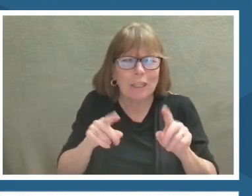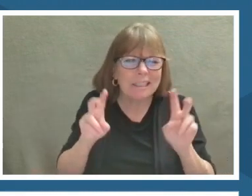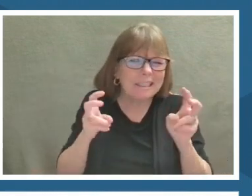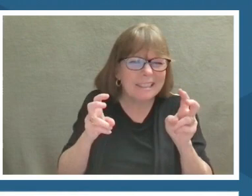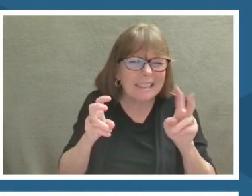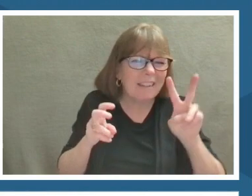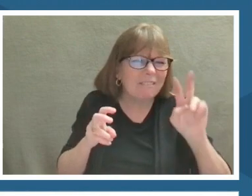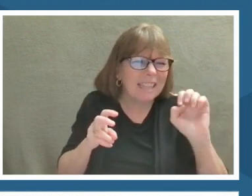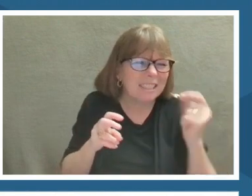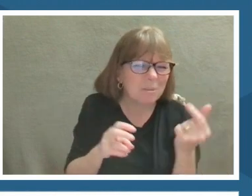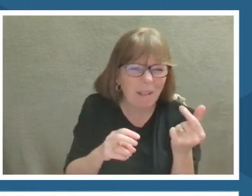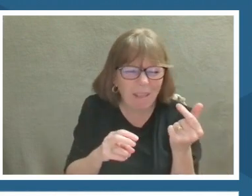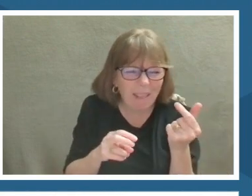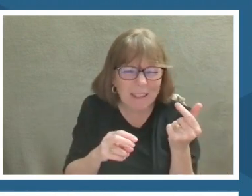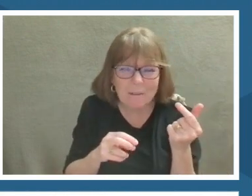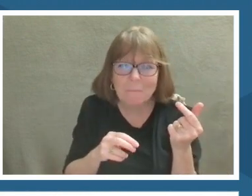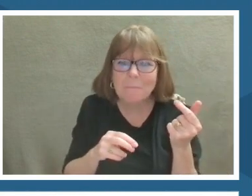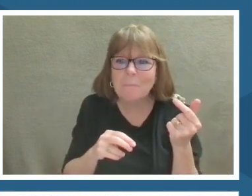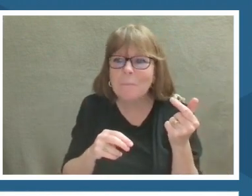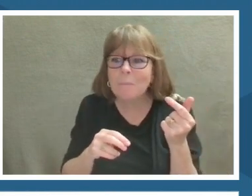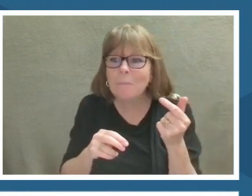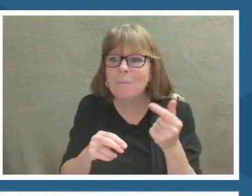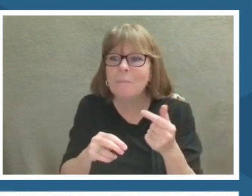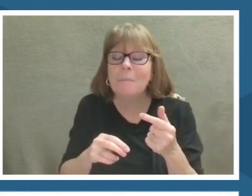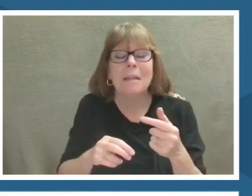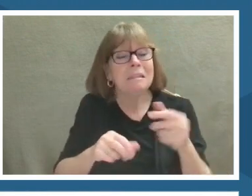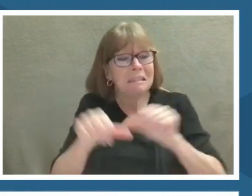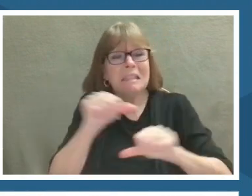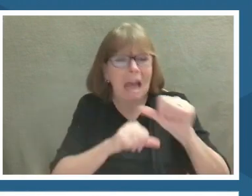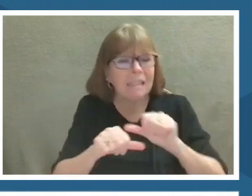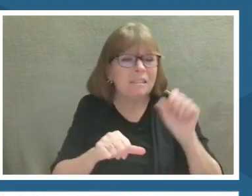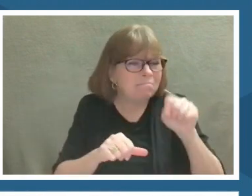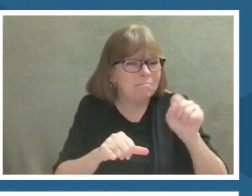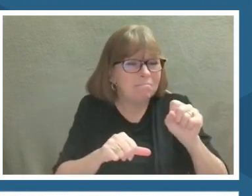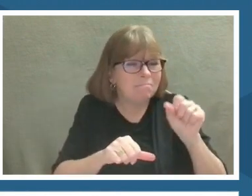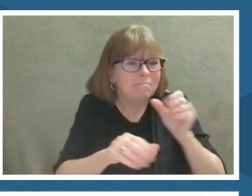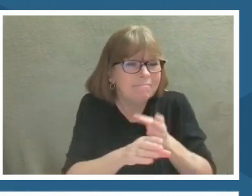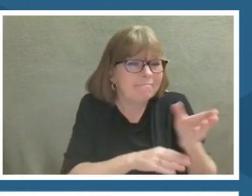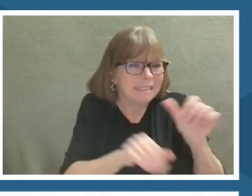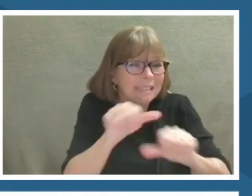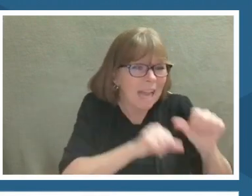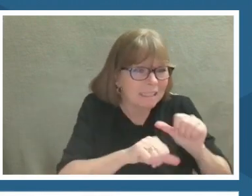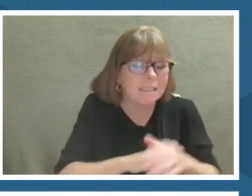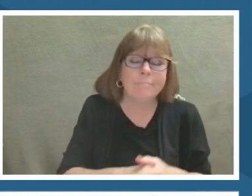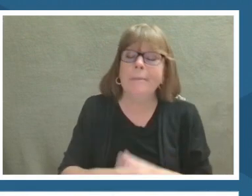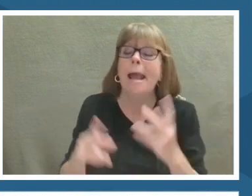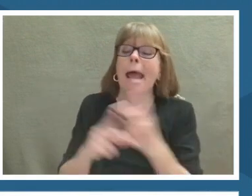is still saying science math is still saying math it's not really integrated